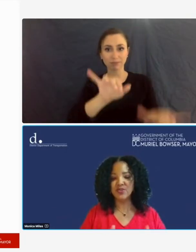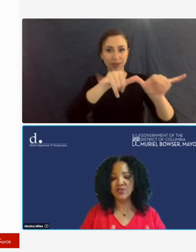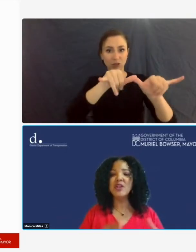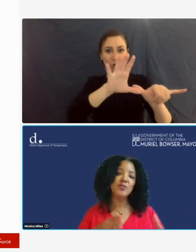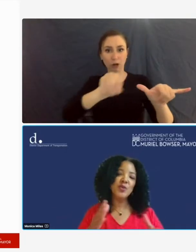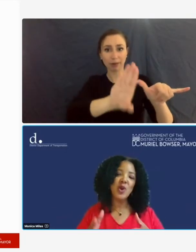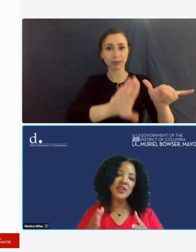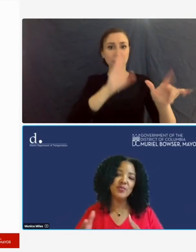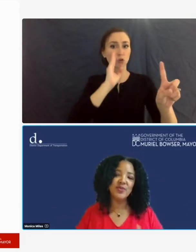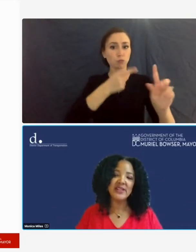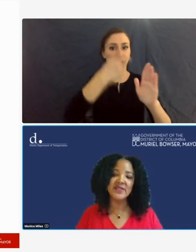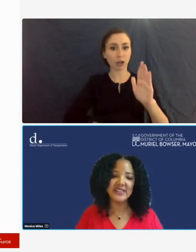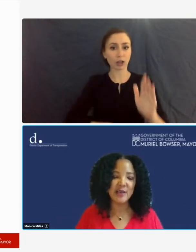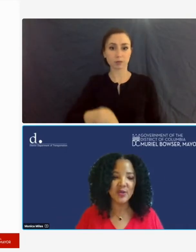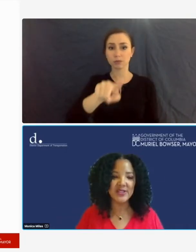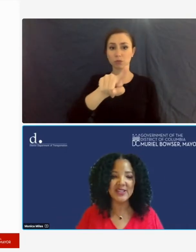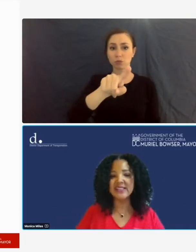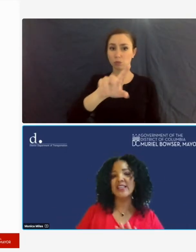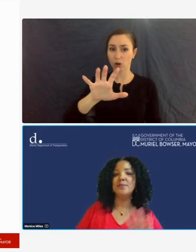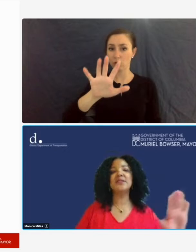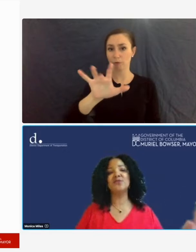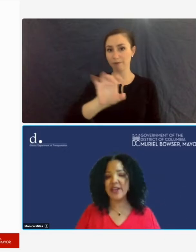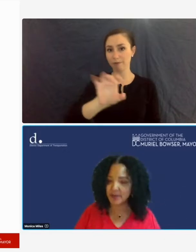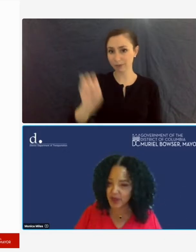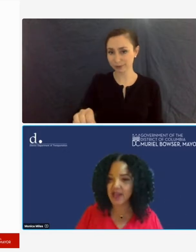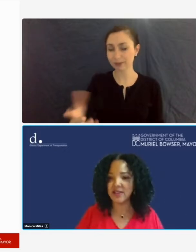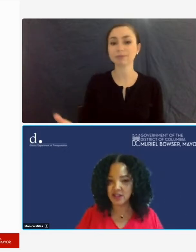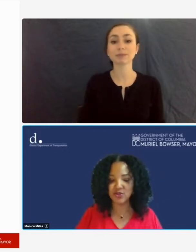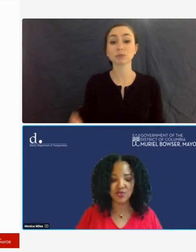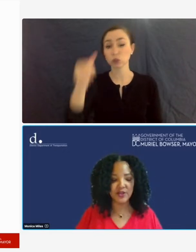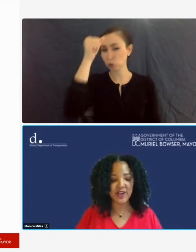and we're going to be walking through progressive examples so let's keep this rate in mind 125